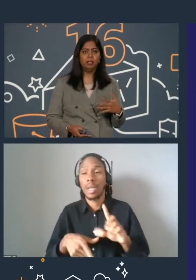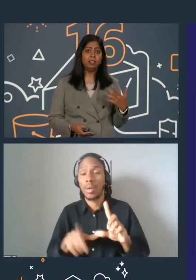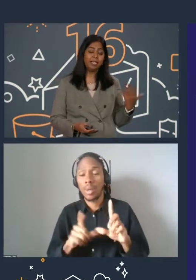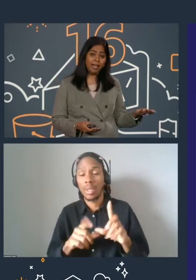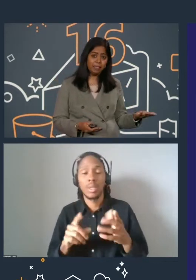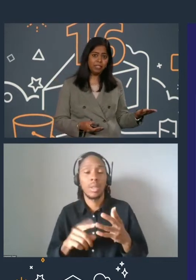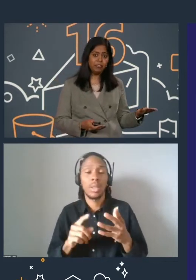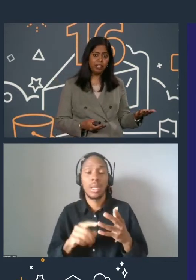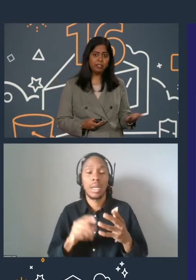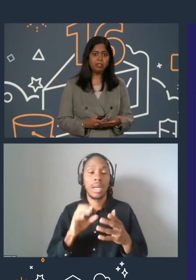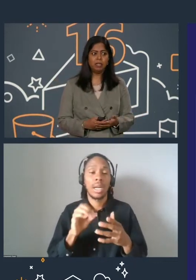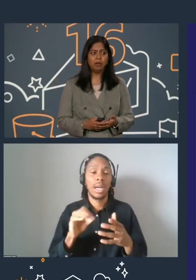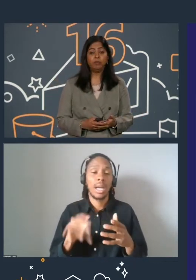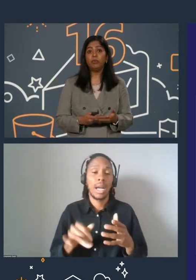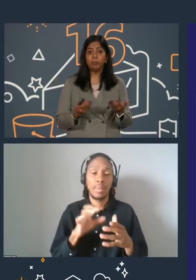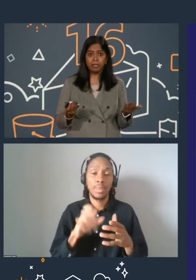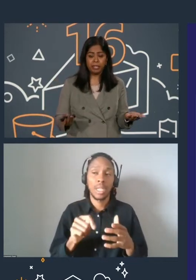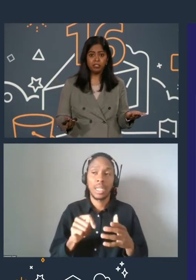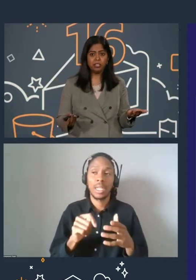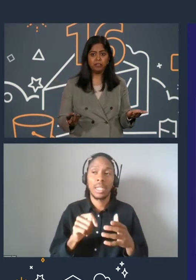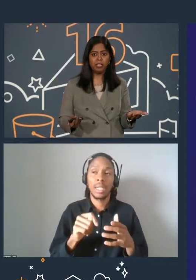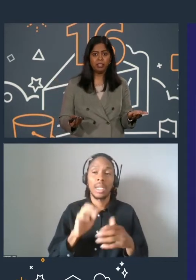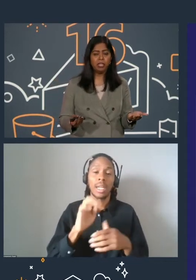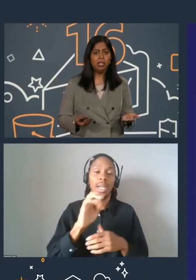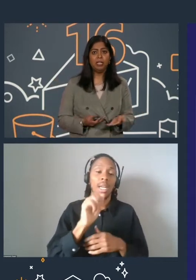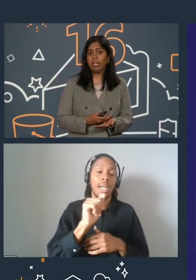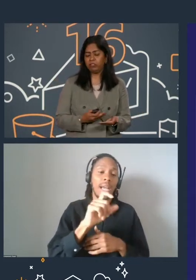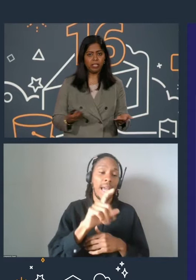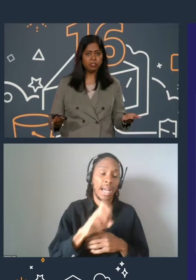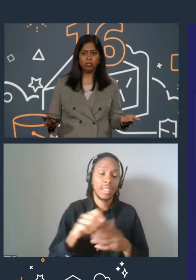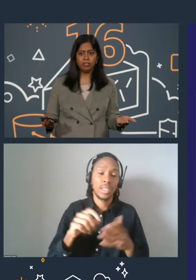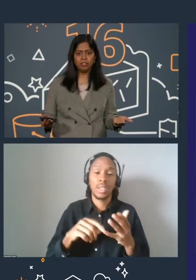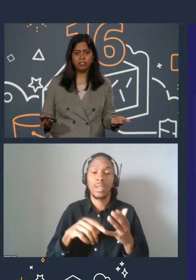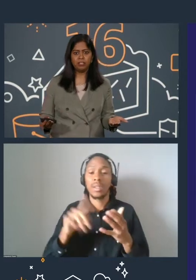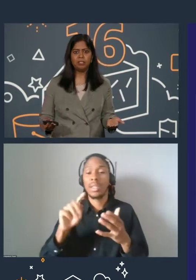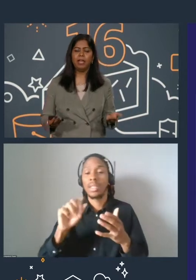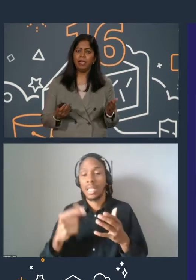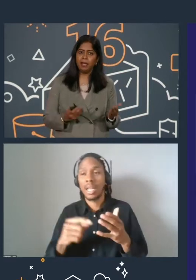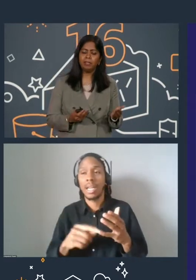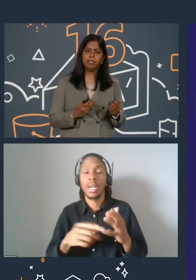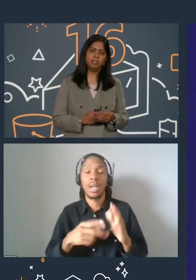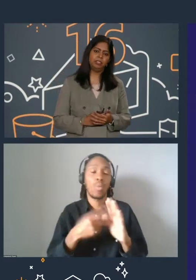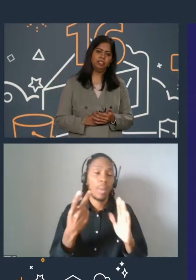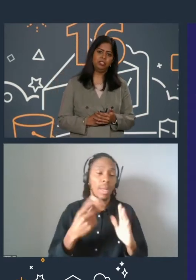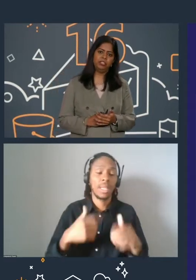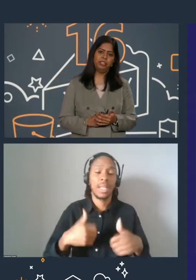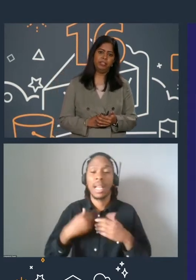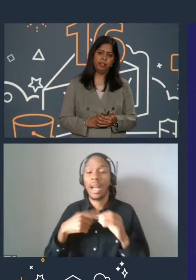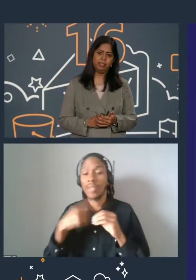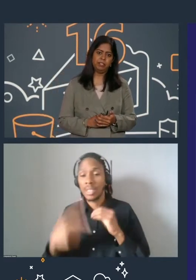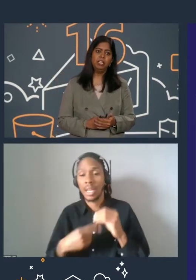or the tagging events, the replication event, life cycle transitions, and intelligent hearing events.